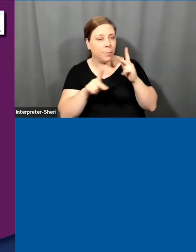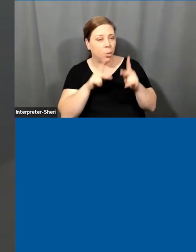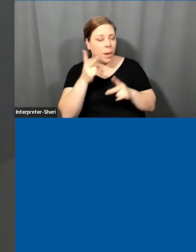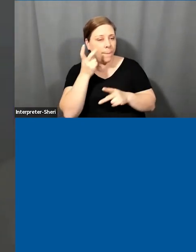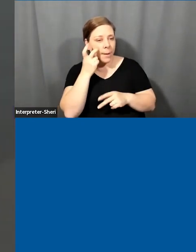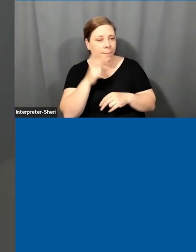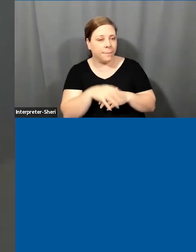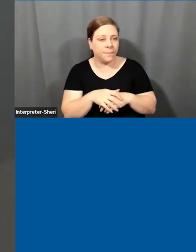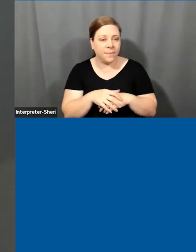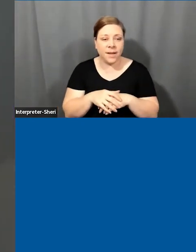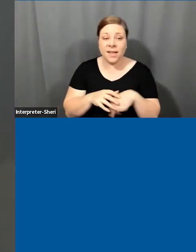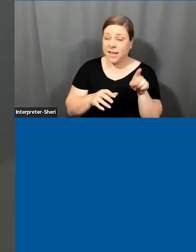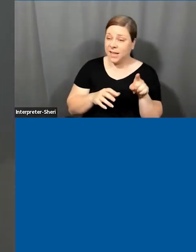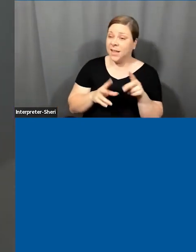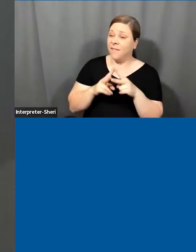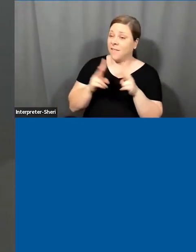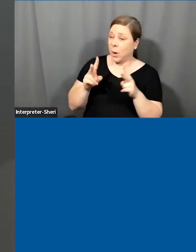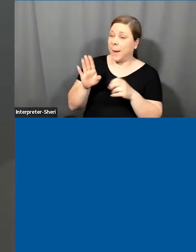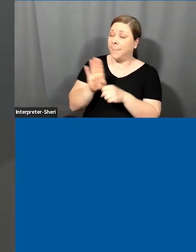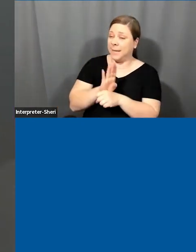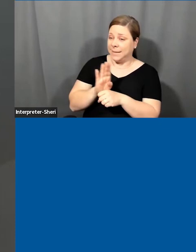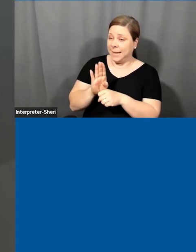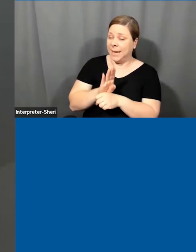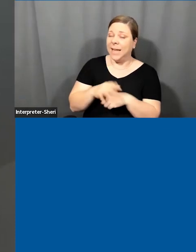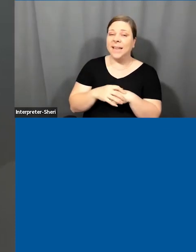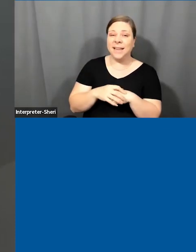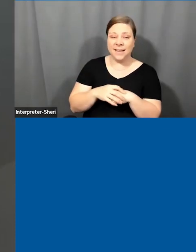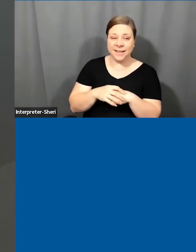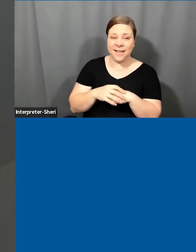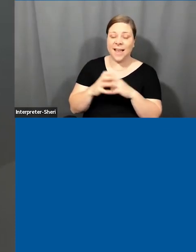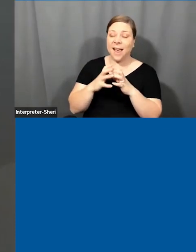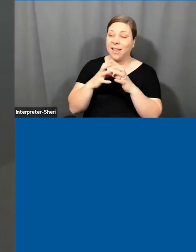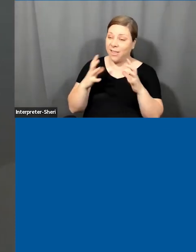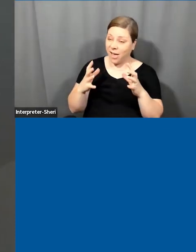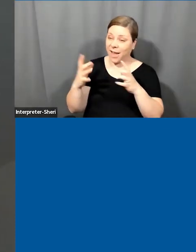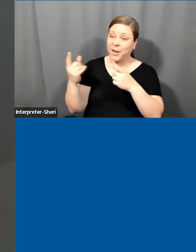It's busy. It's very busy. It's got a lot of stuff going on,